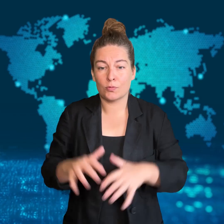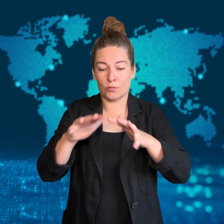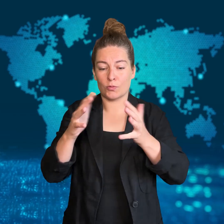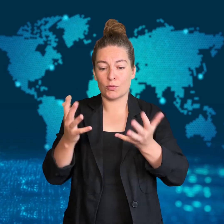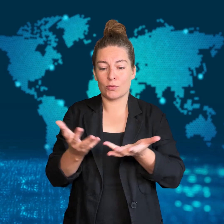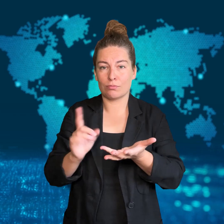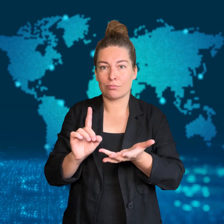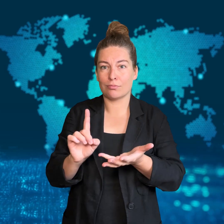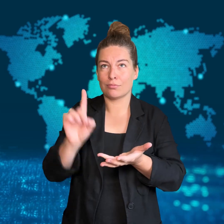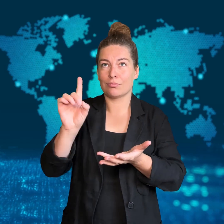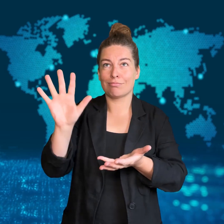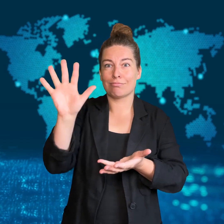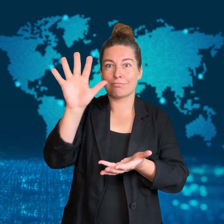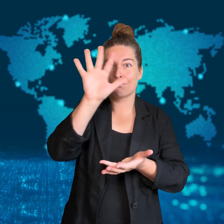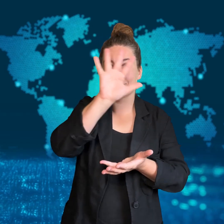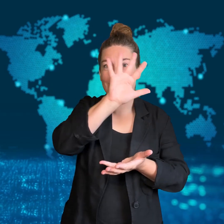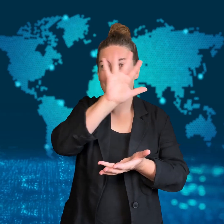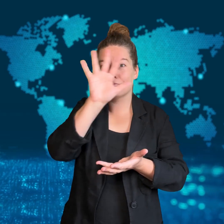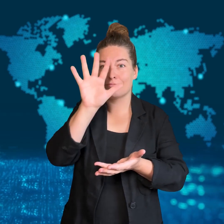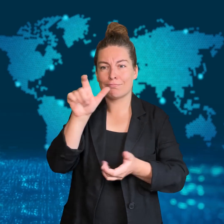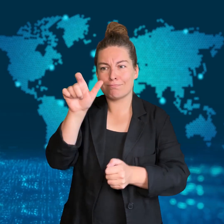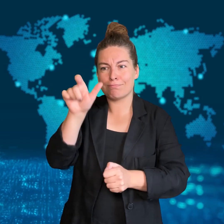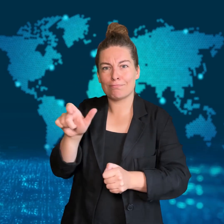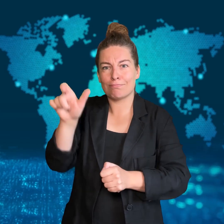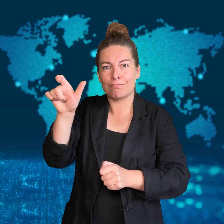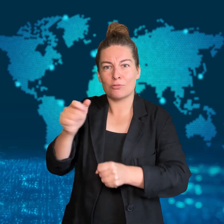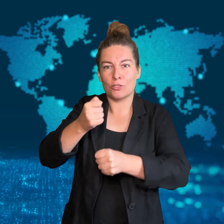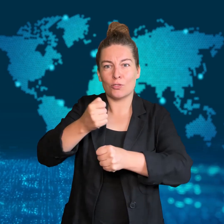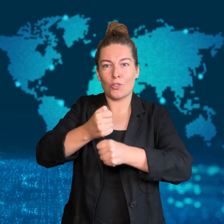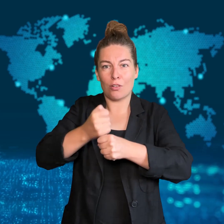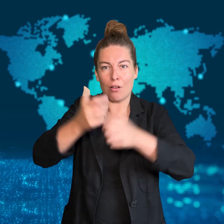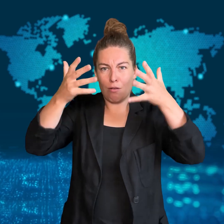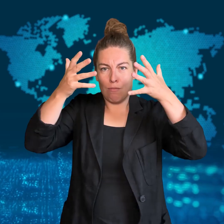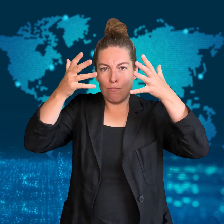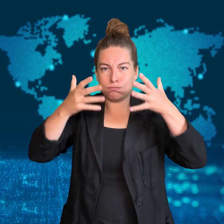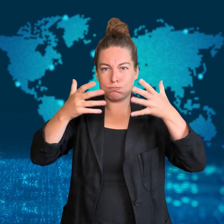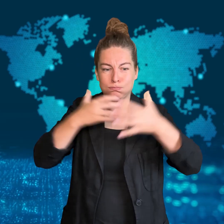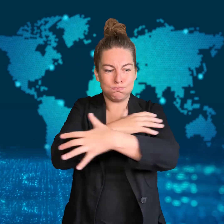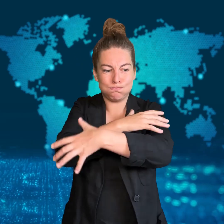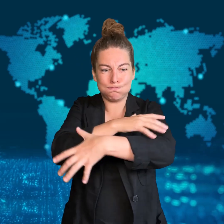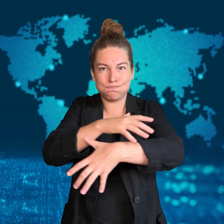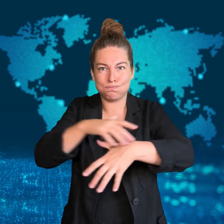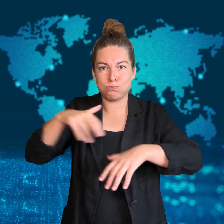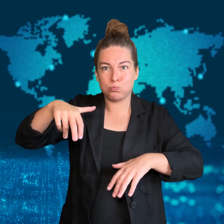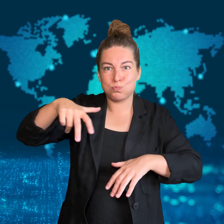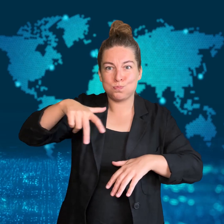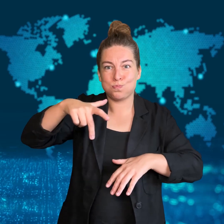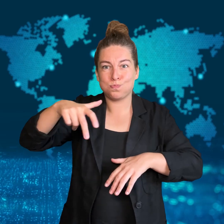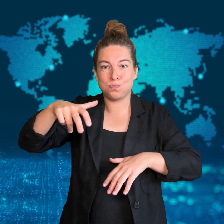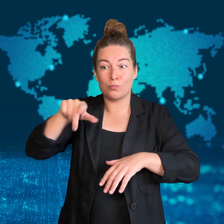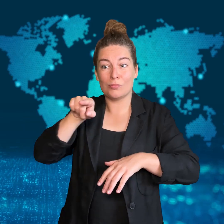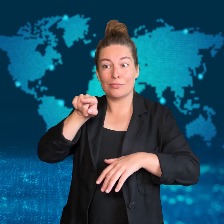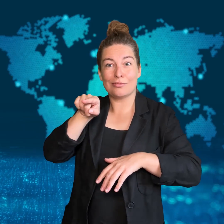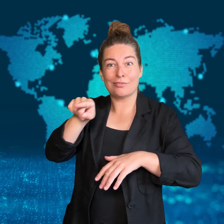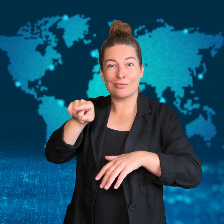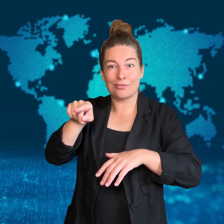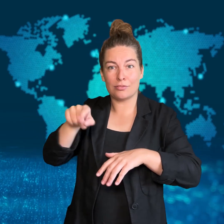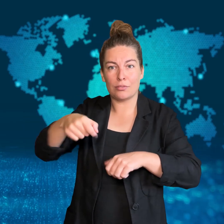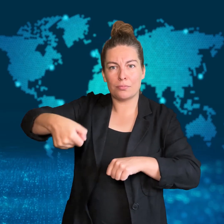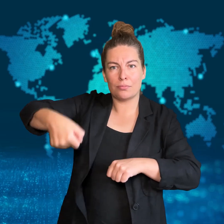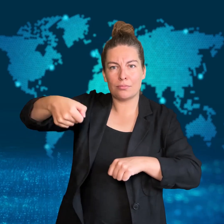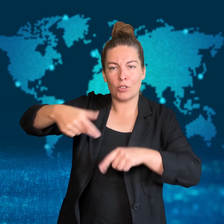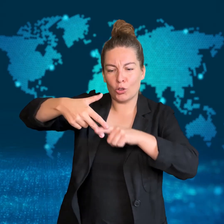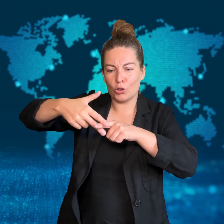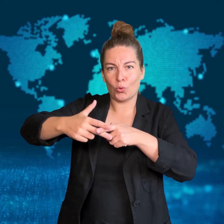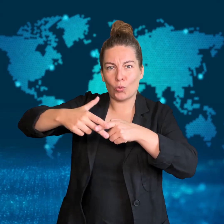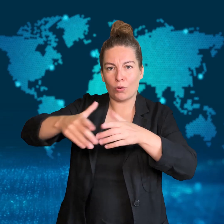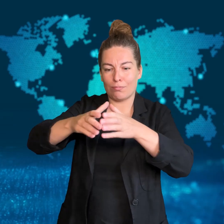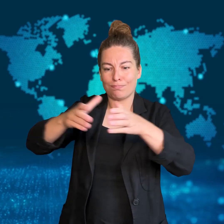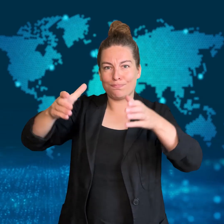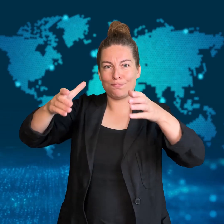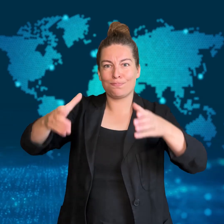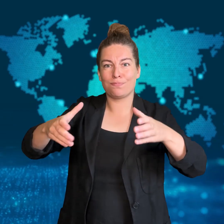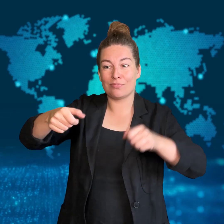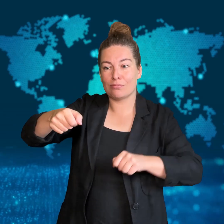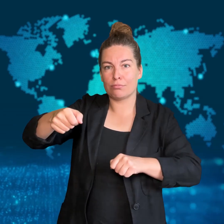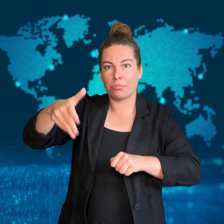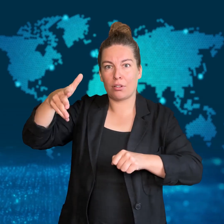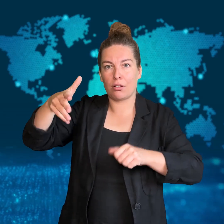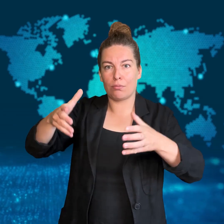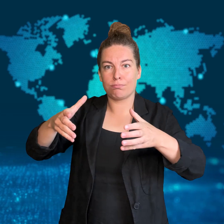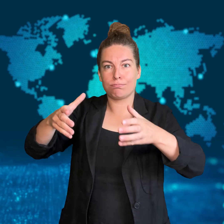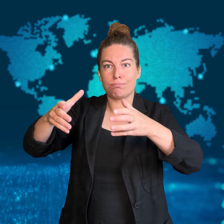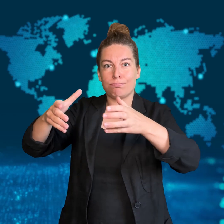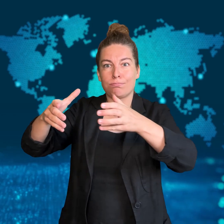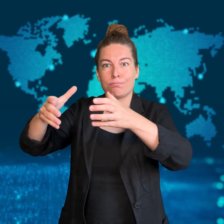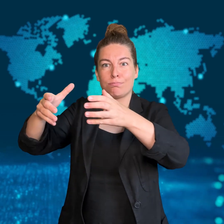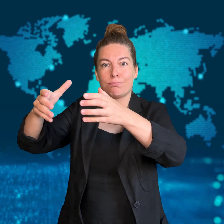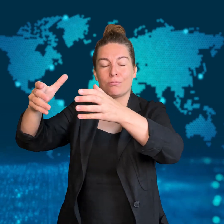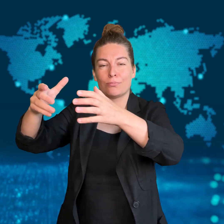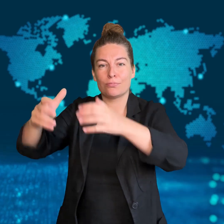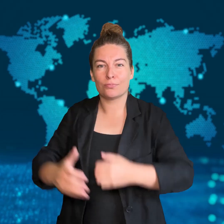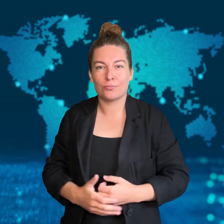Astronauts drop tool bag